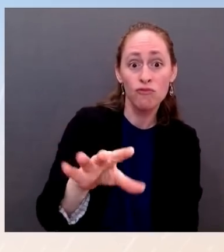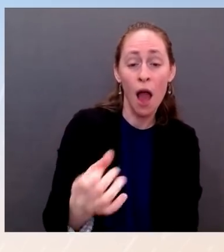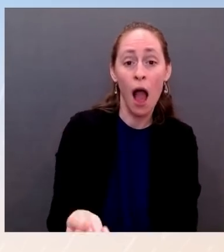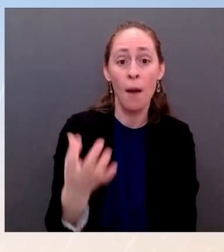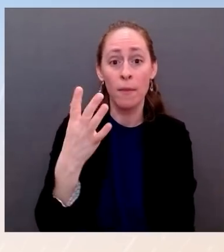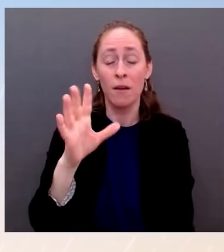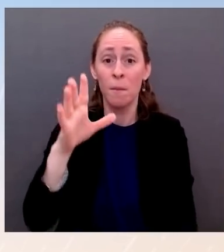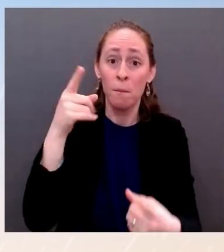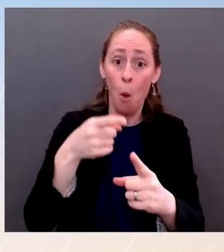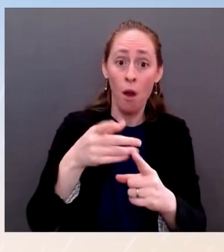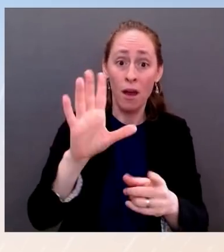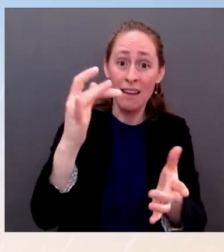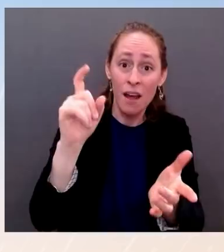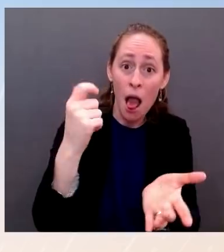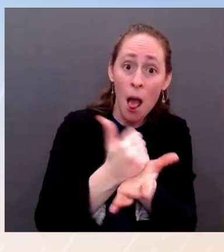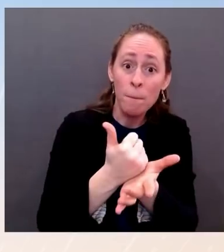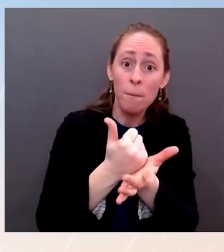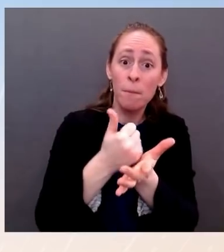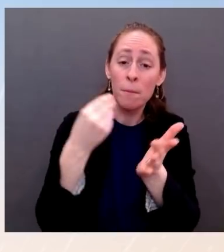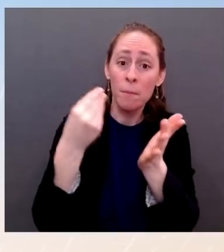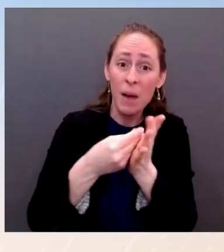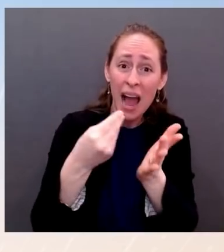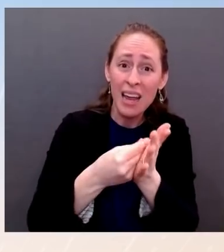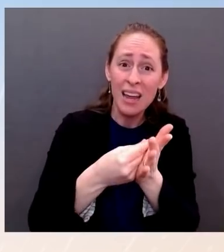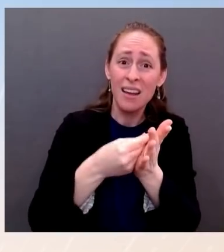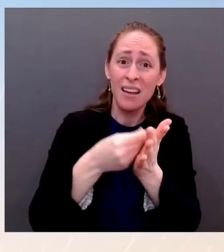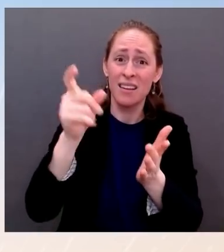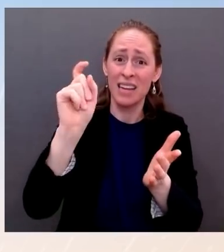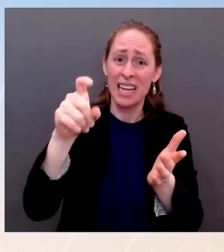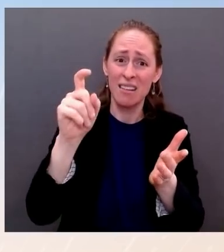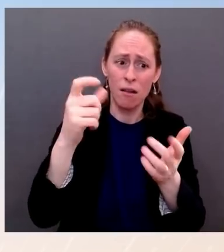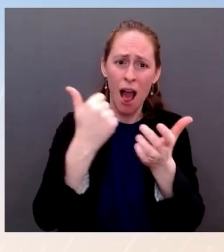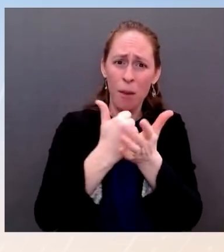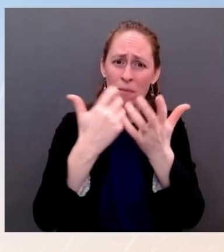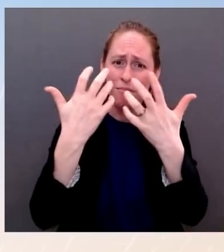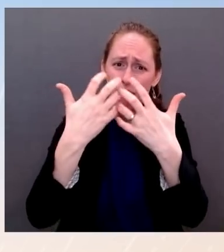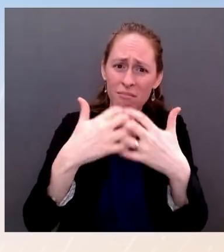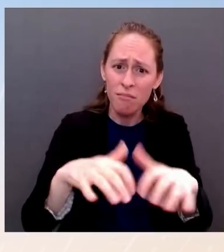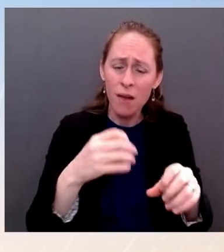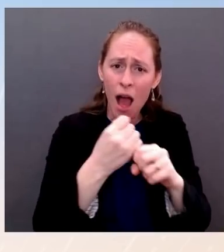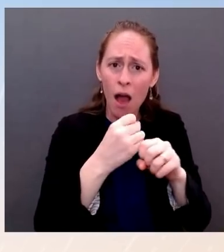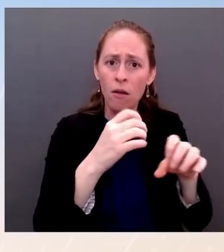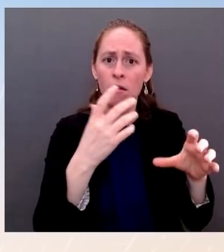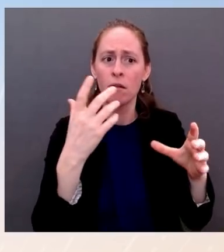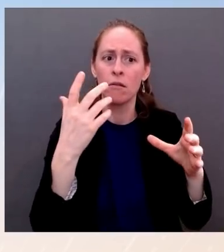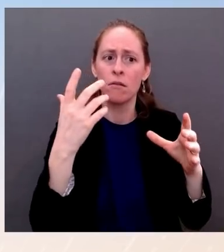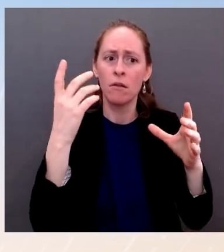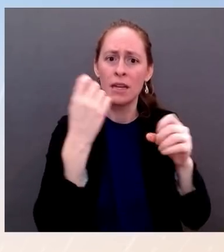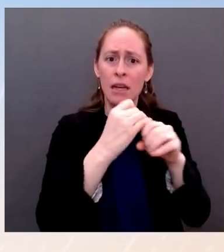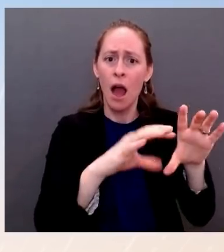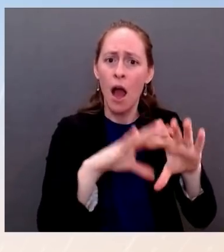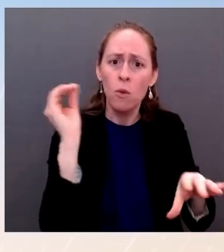help to take advantage of a commercial option to get out: Please call the U.S. Embassy in Kyiv because we stand ready to provide that help.